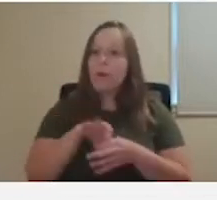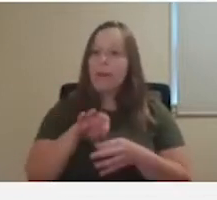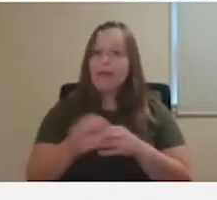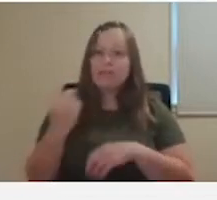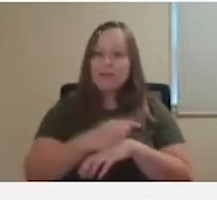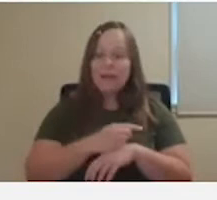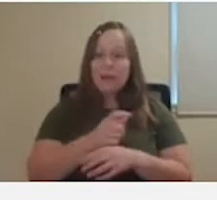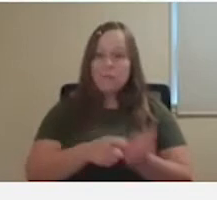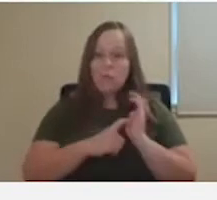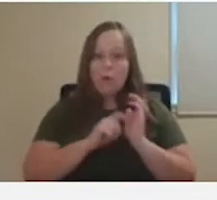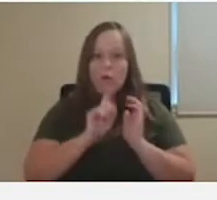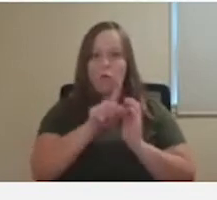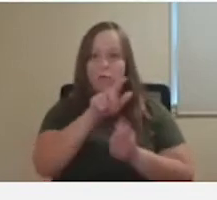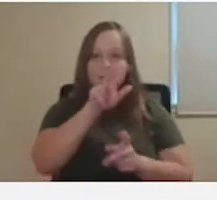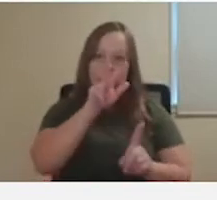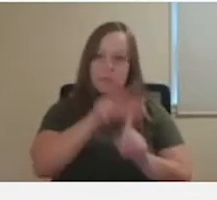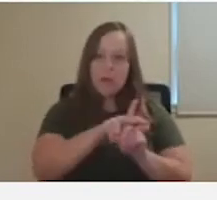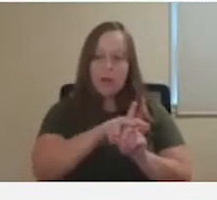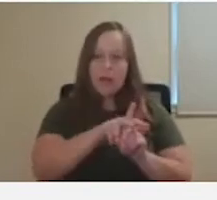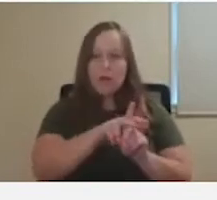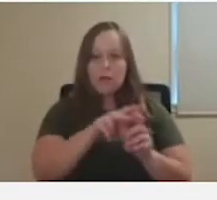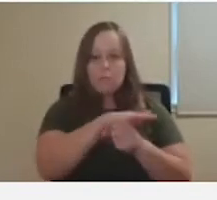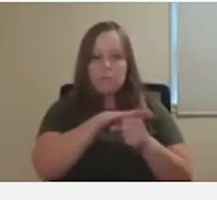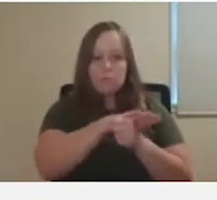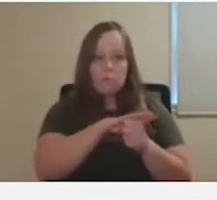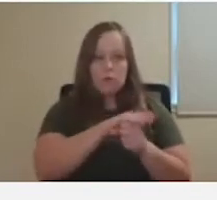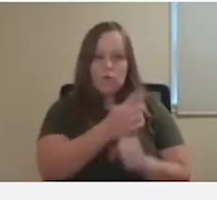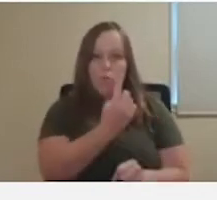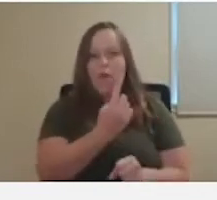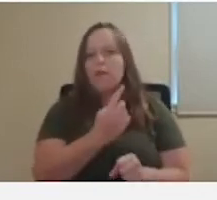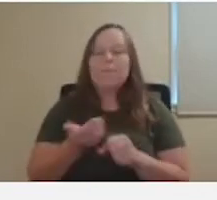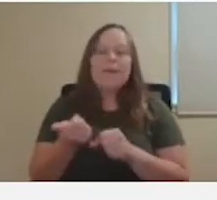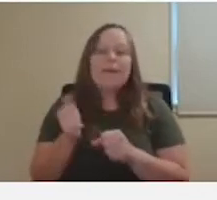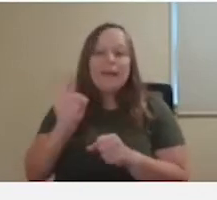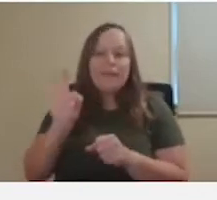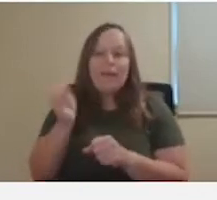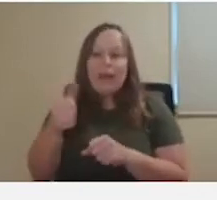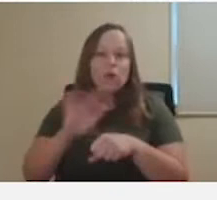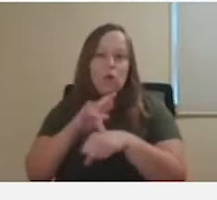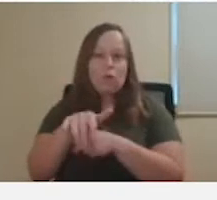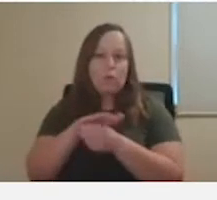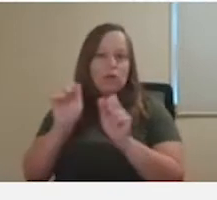must go to your assigned polling place, you can vote at any early polling location.